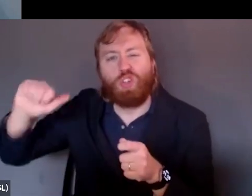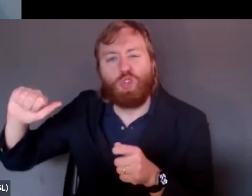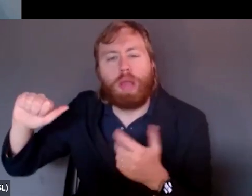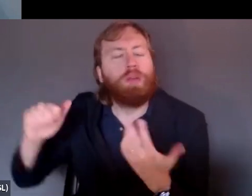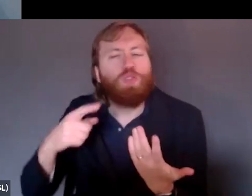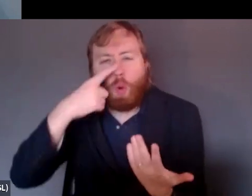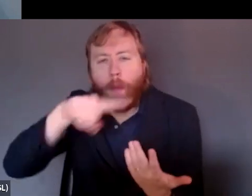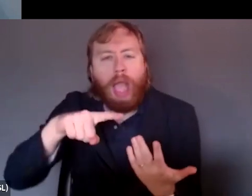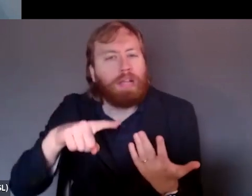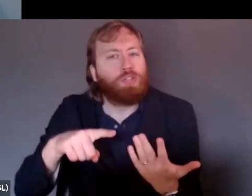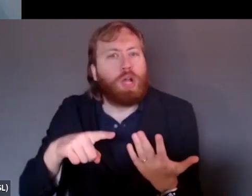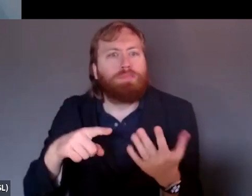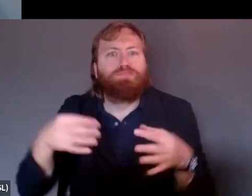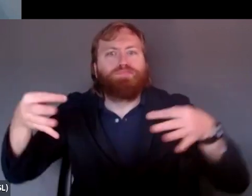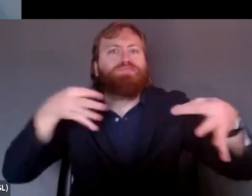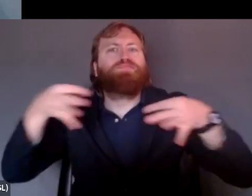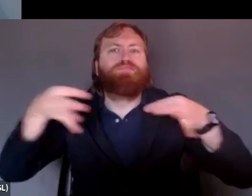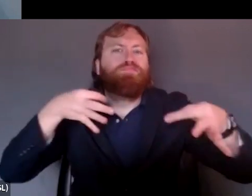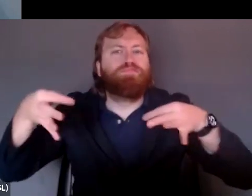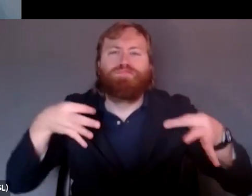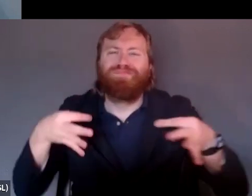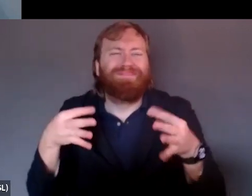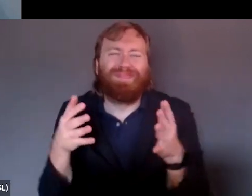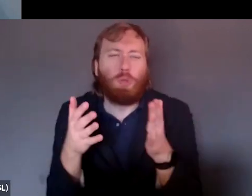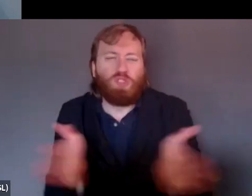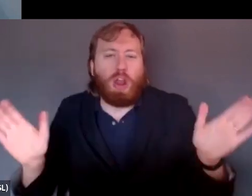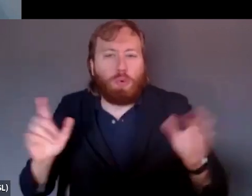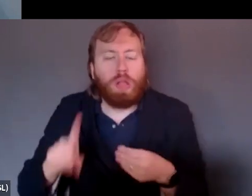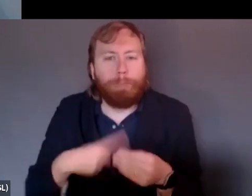all of the phases and their month duration in there? I'd be curious about that.